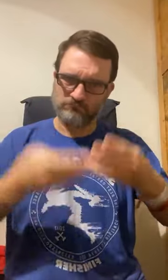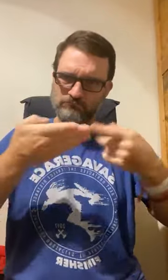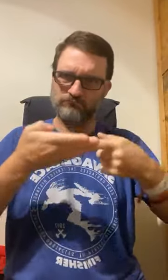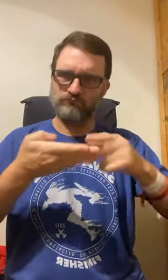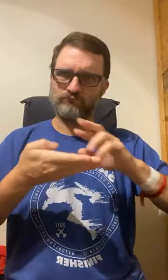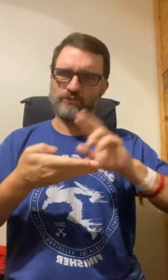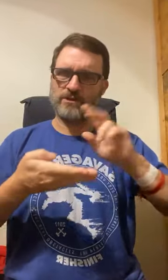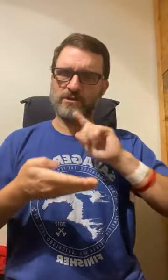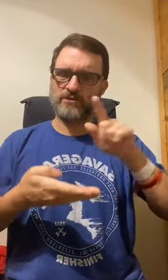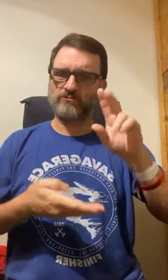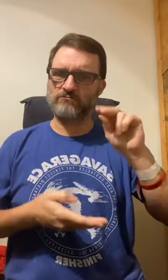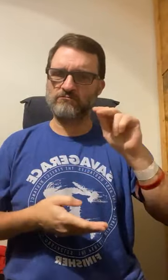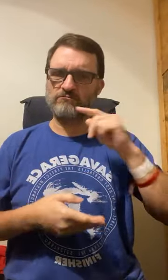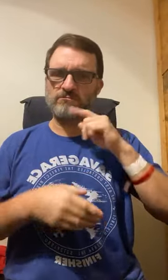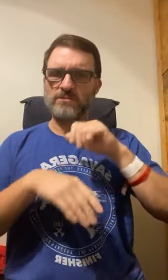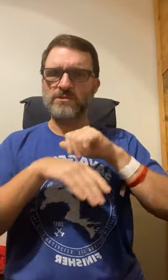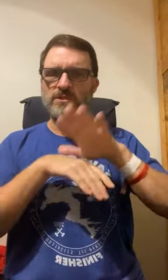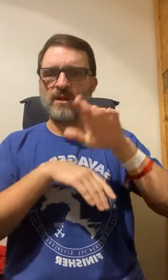and get the results right away. But their answer was no.